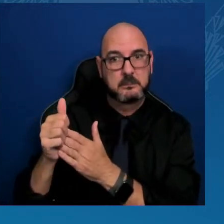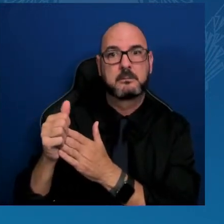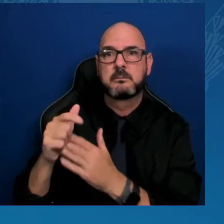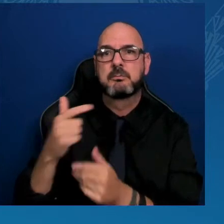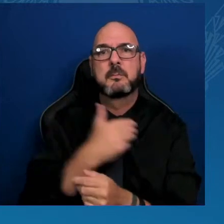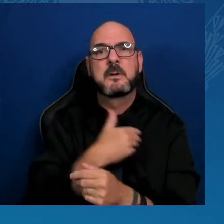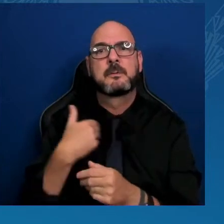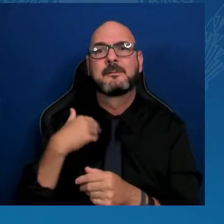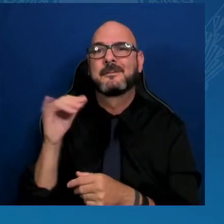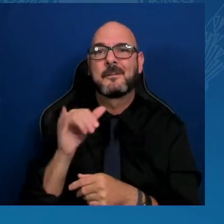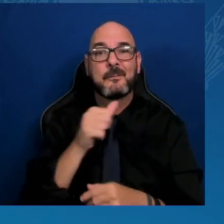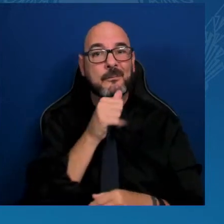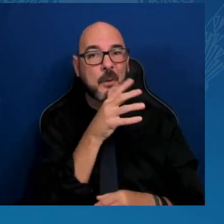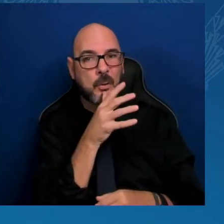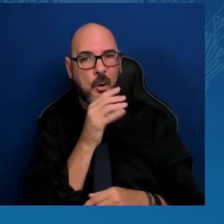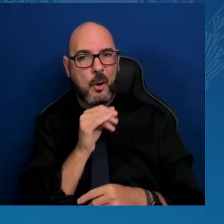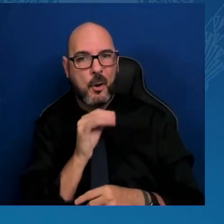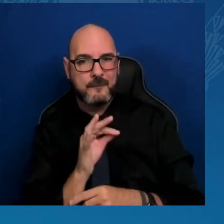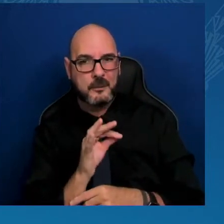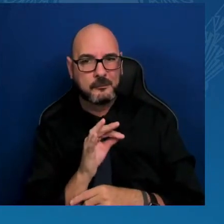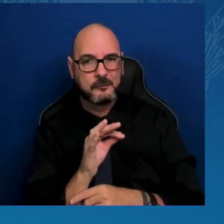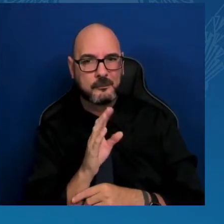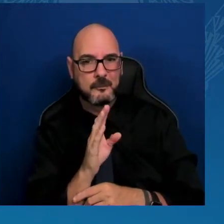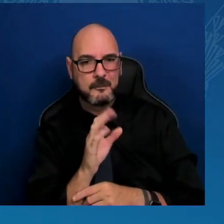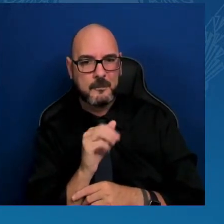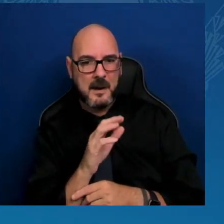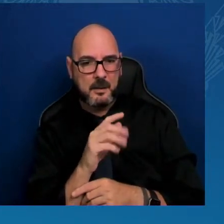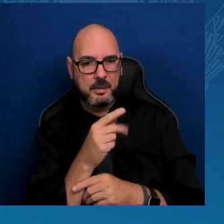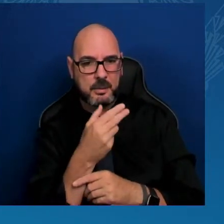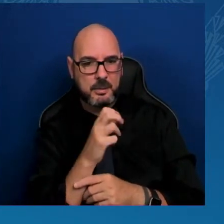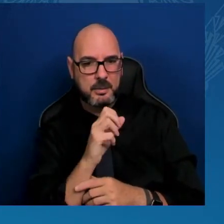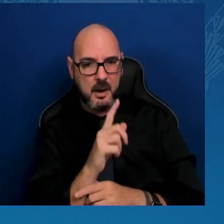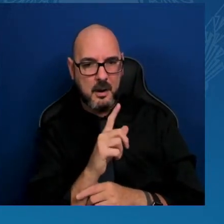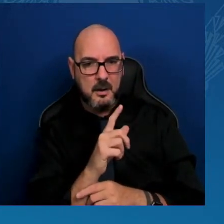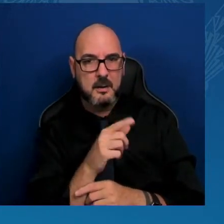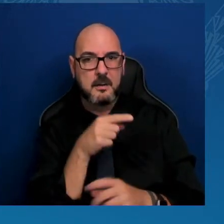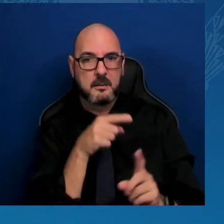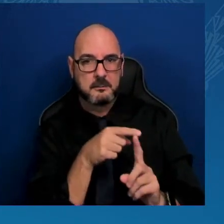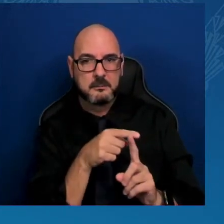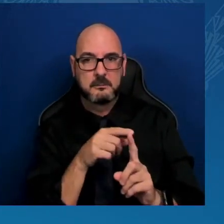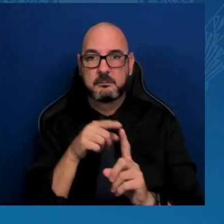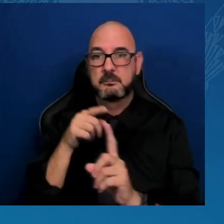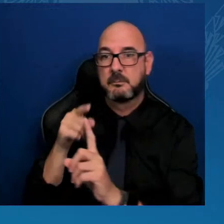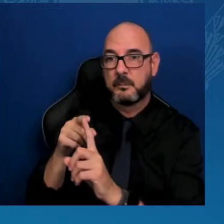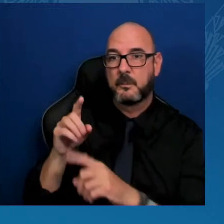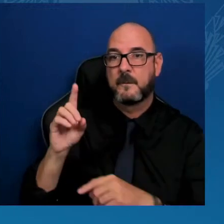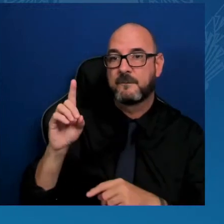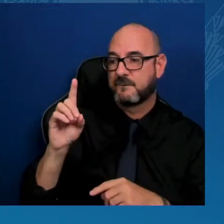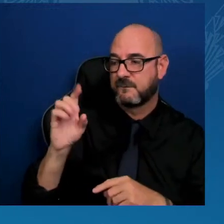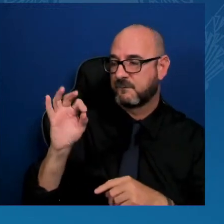and join the 55th Massachusetts all-Black infantry regiment in the fight for liberation.